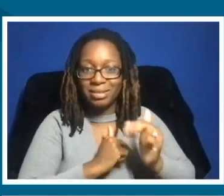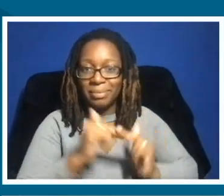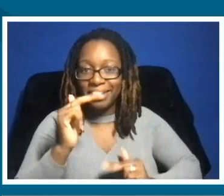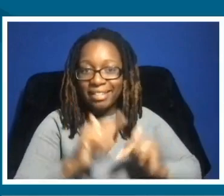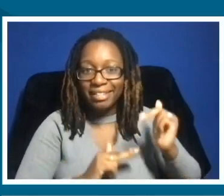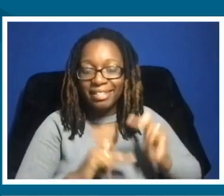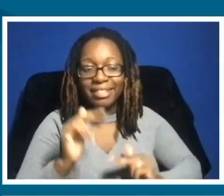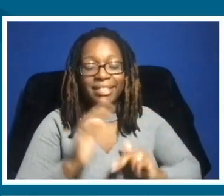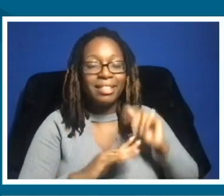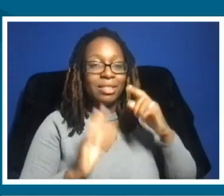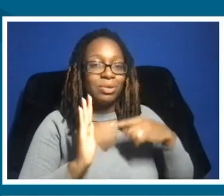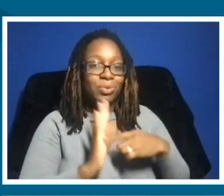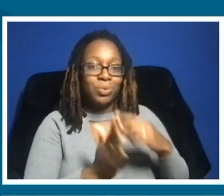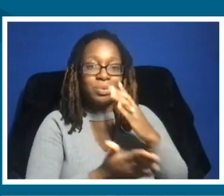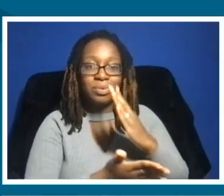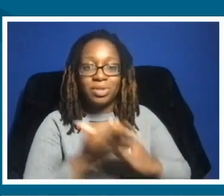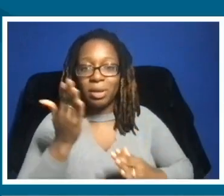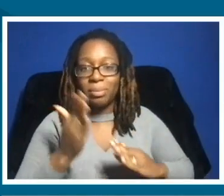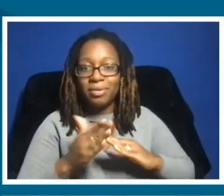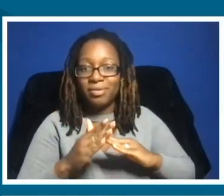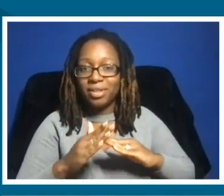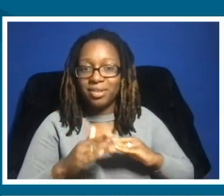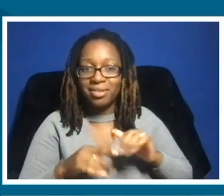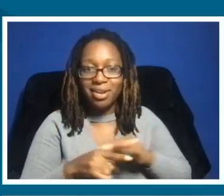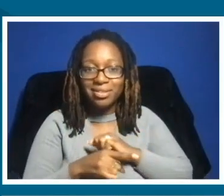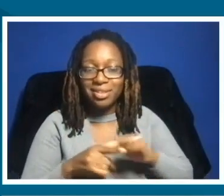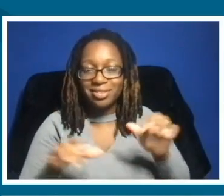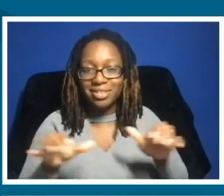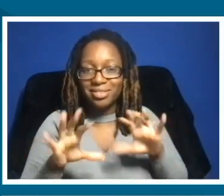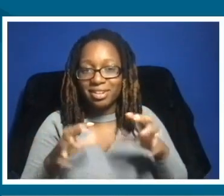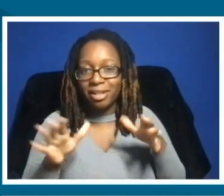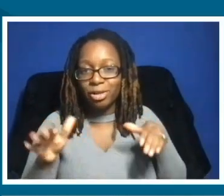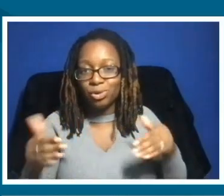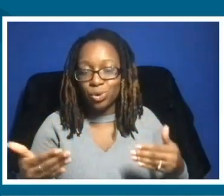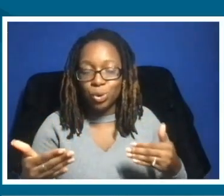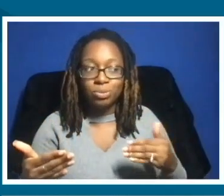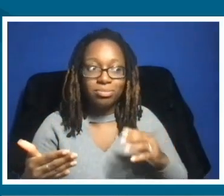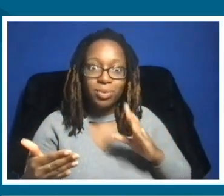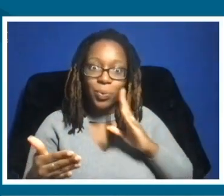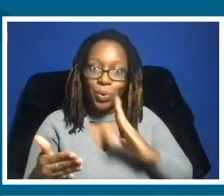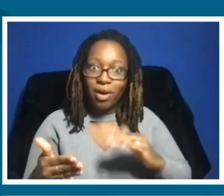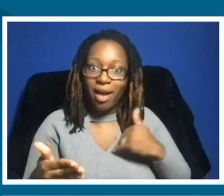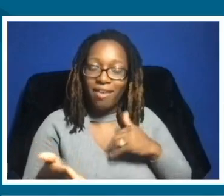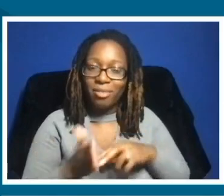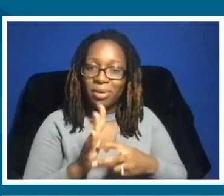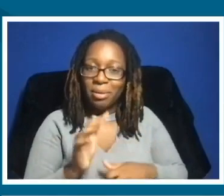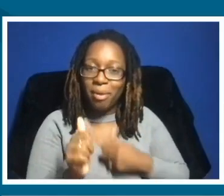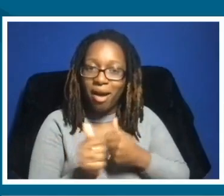exercises that we have them do in the classroom serve a purpose activations